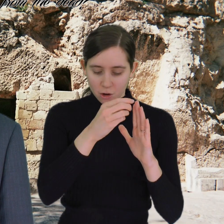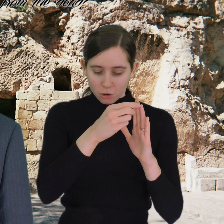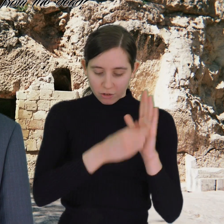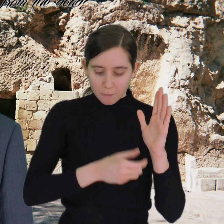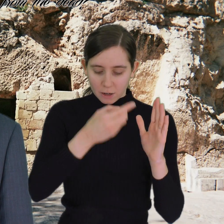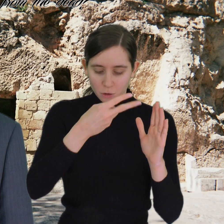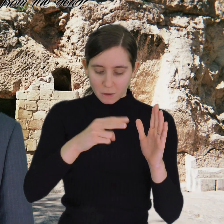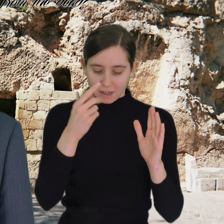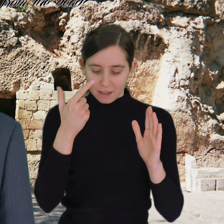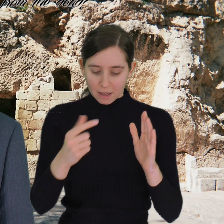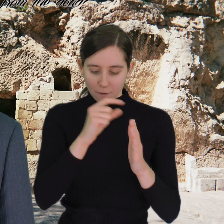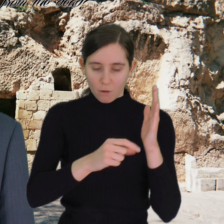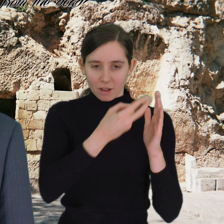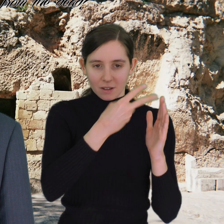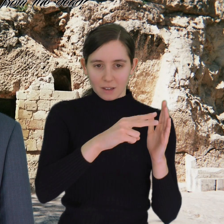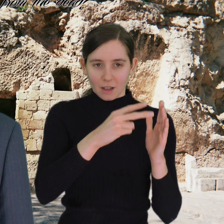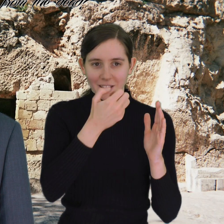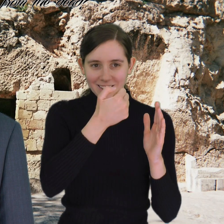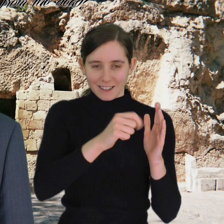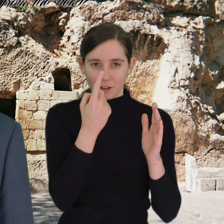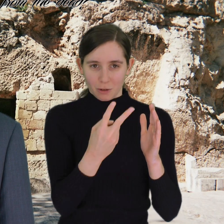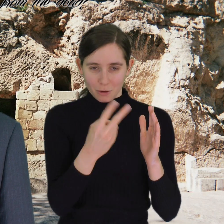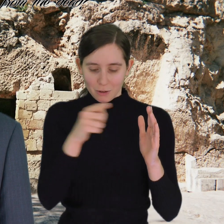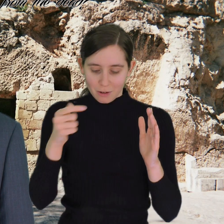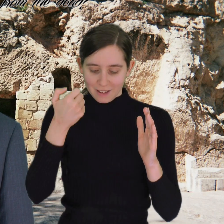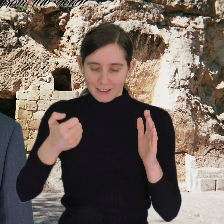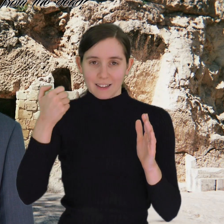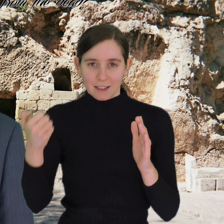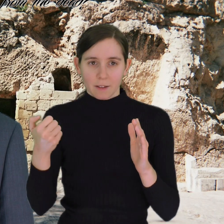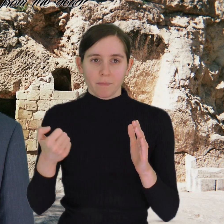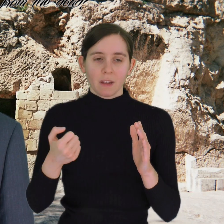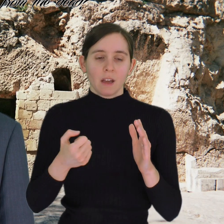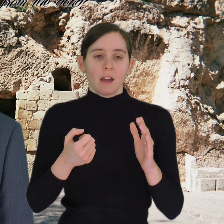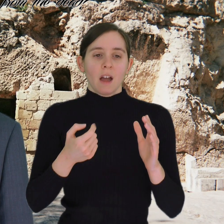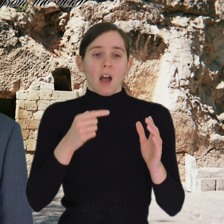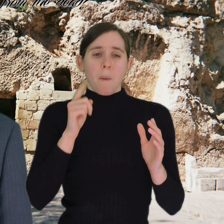The sealing of the tomb and the guard becomes a major proof that Jesus was really resurrected.